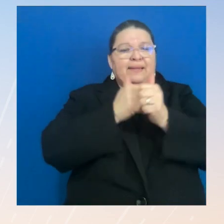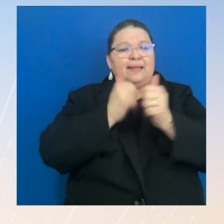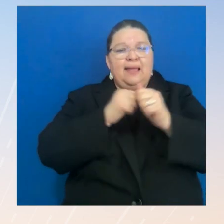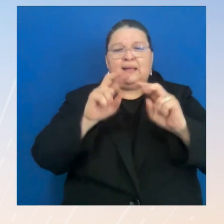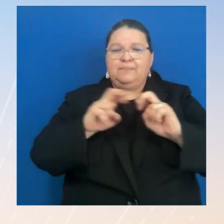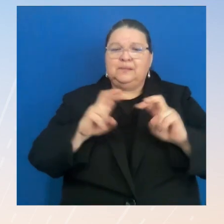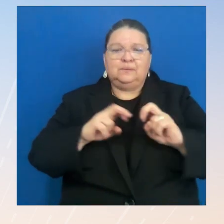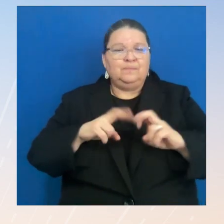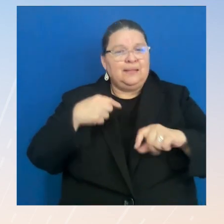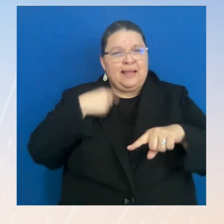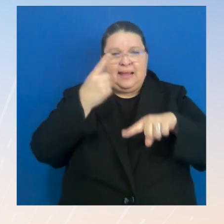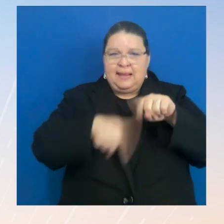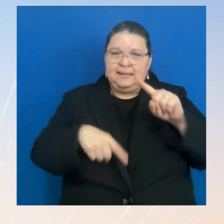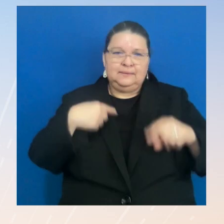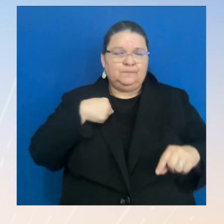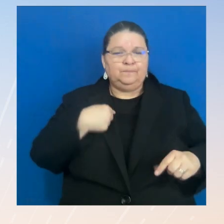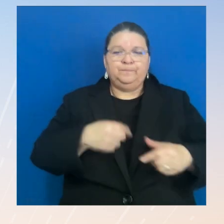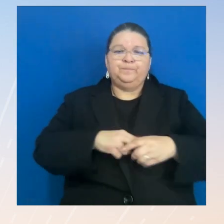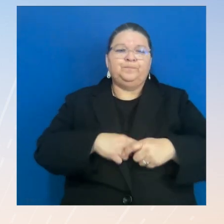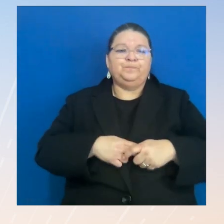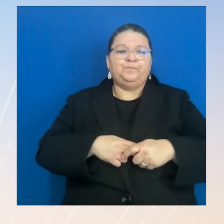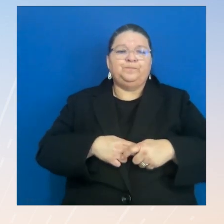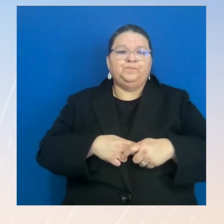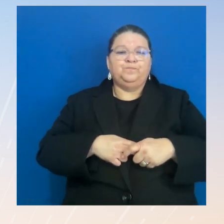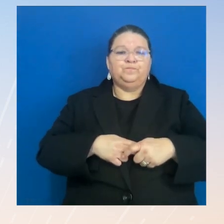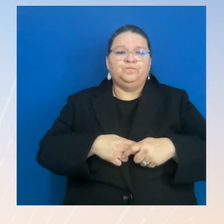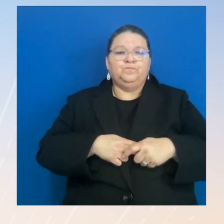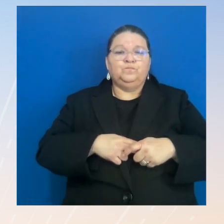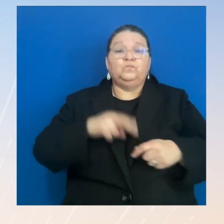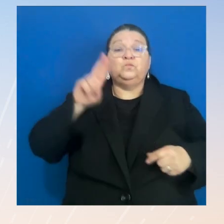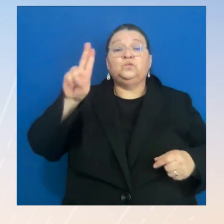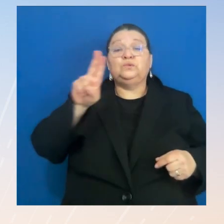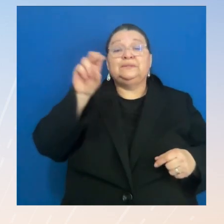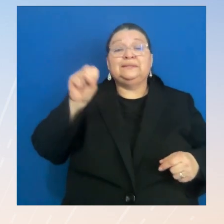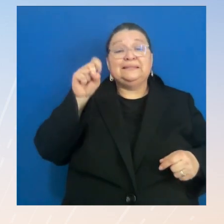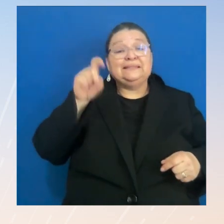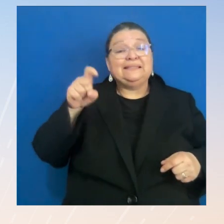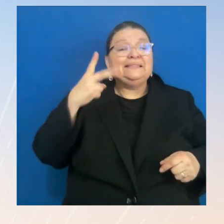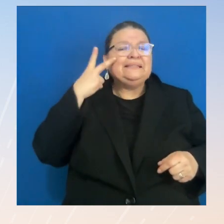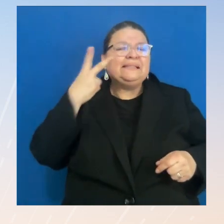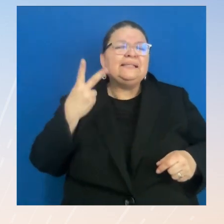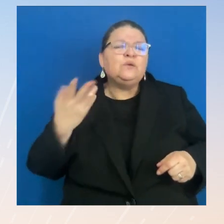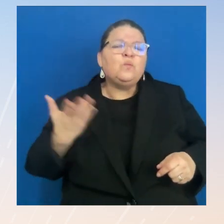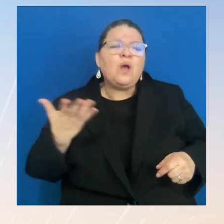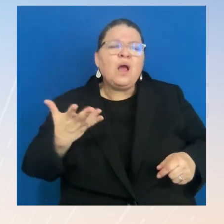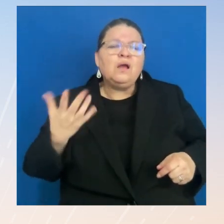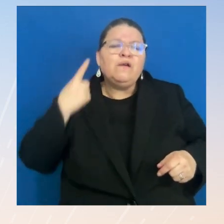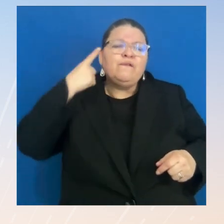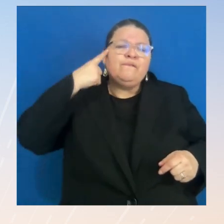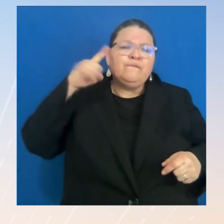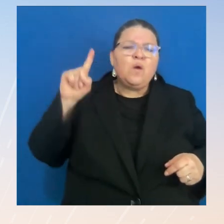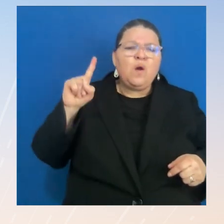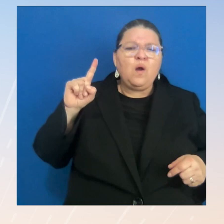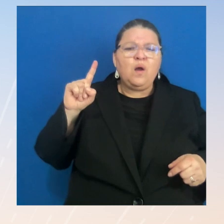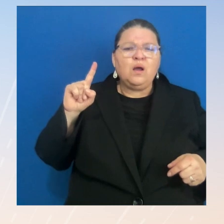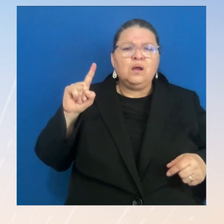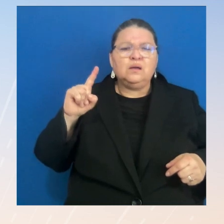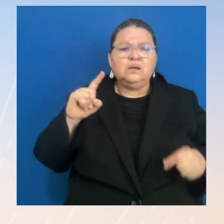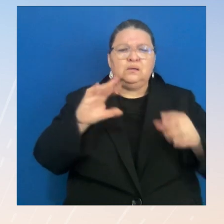what would the U.S. need to see for them -- for that to be a breaking of the sanctions? Ms. Psaki: I understand your question. I'm just not going to -- going to outline it from here.